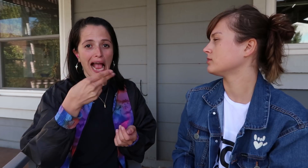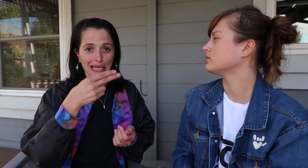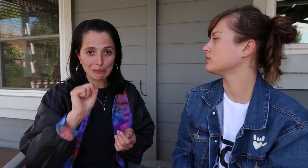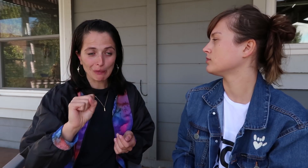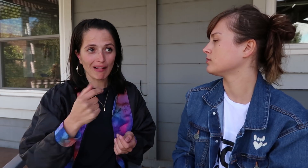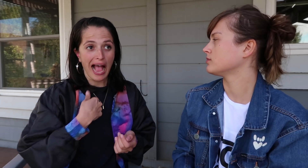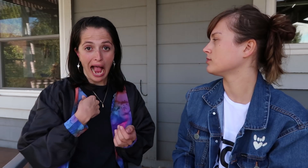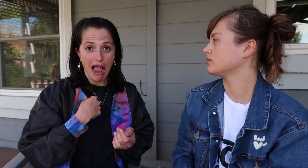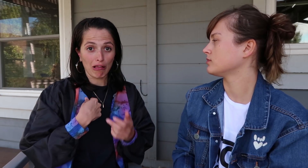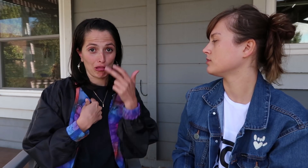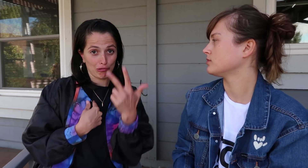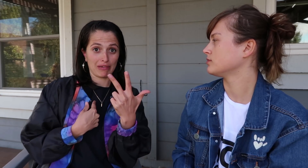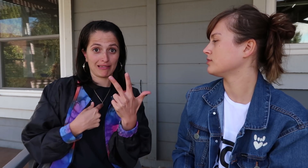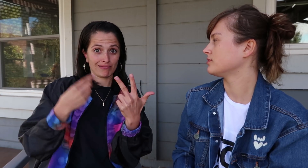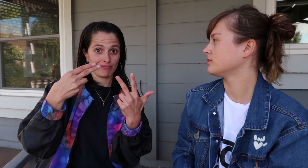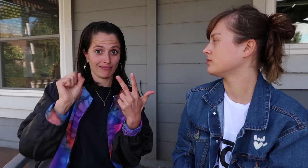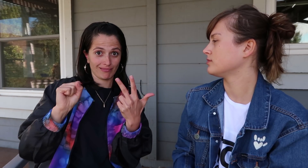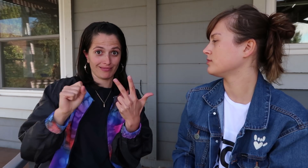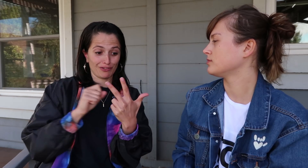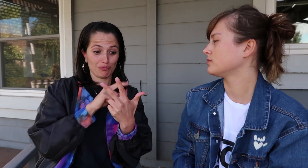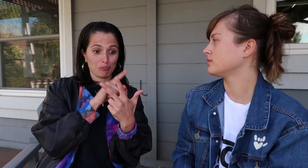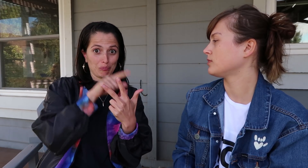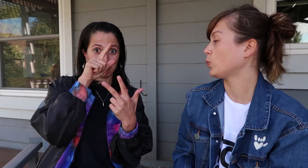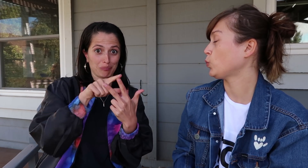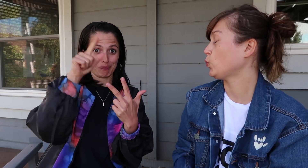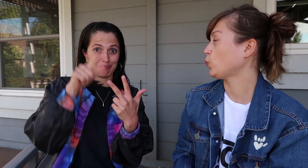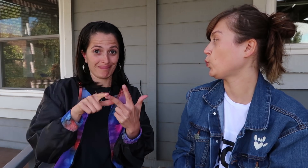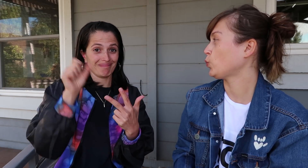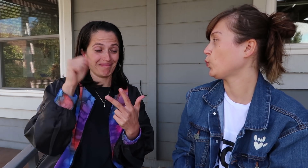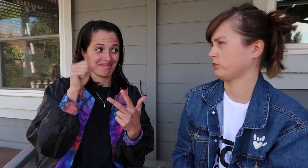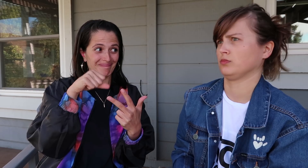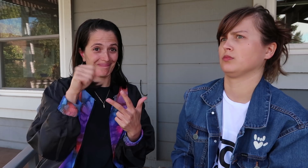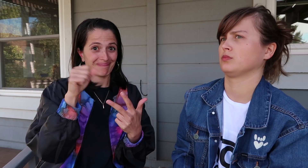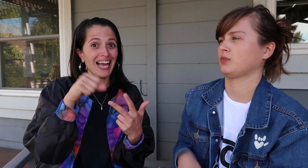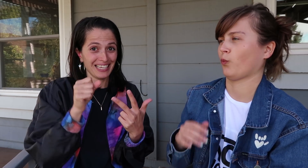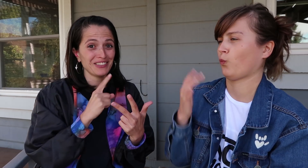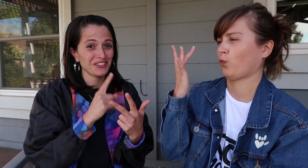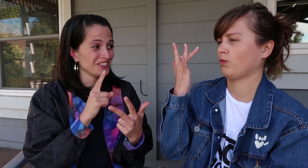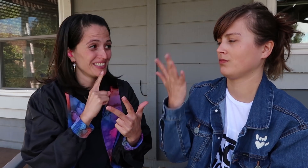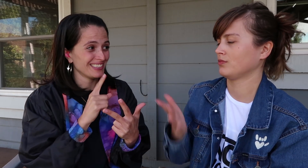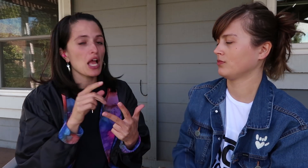I ended up going to three high schools. Why three?